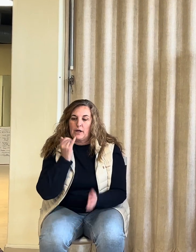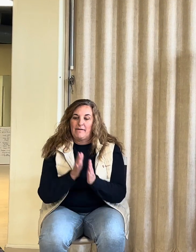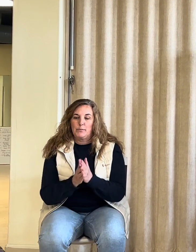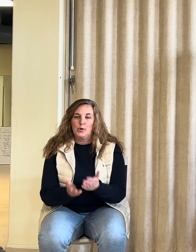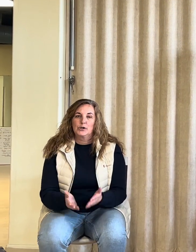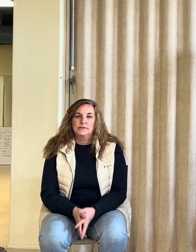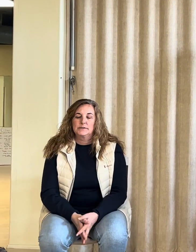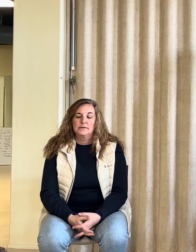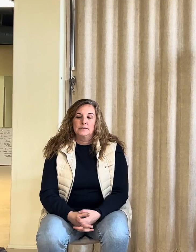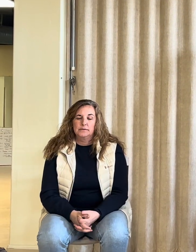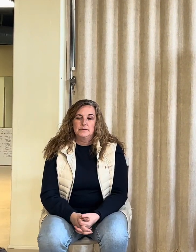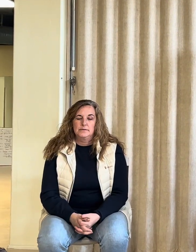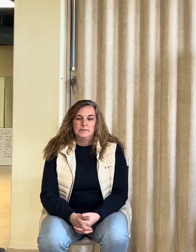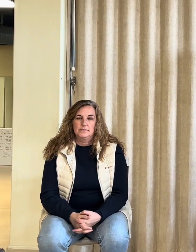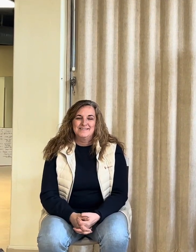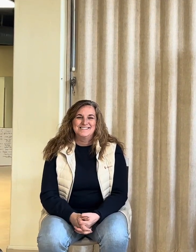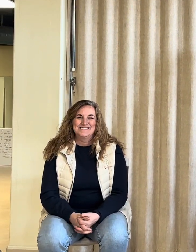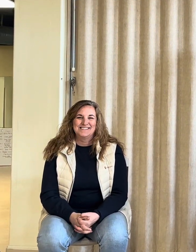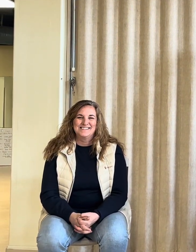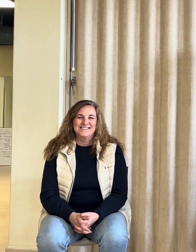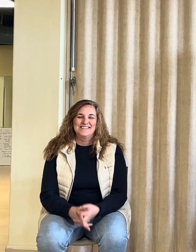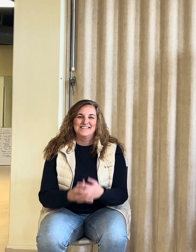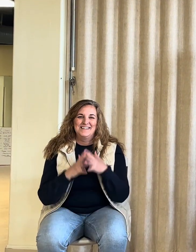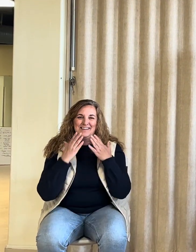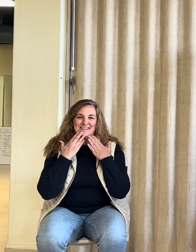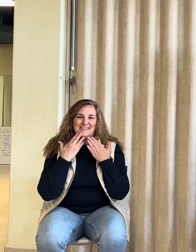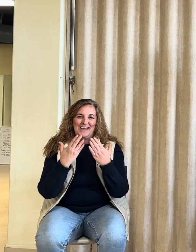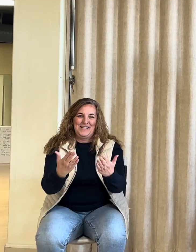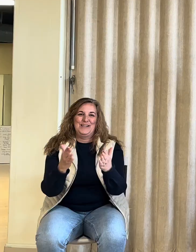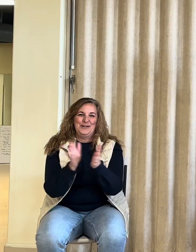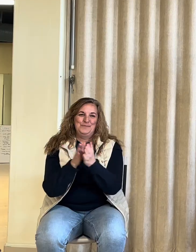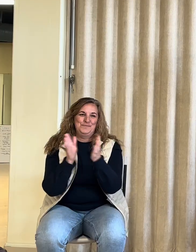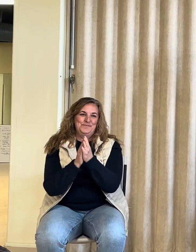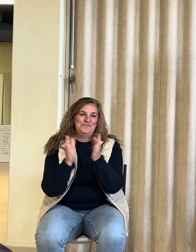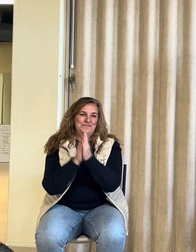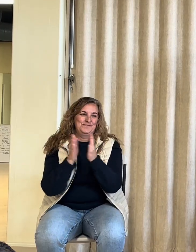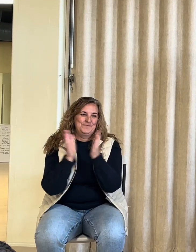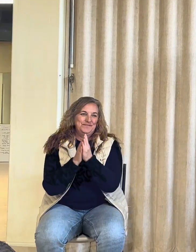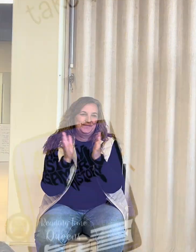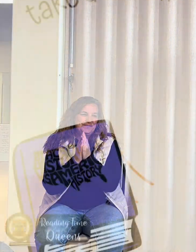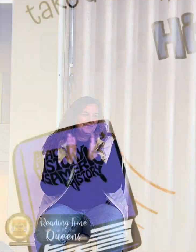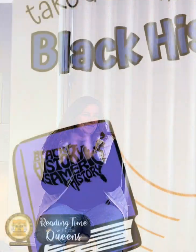a little bit more whole today. Thank you guys so much for being here. Thank you.